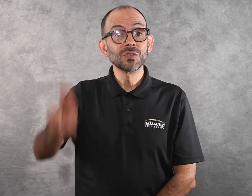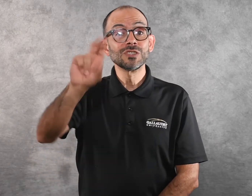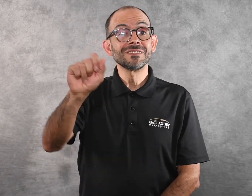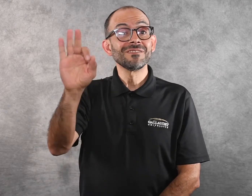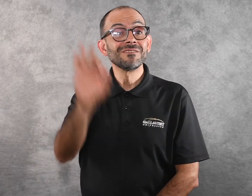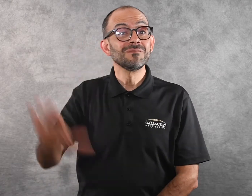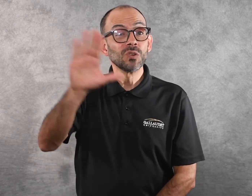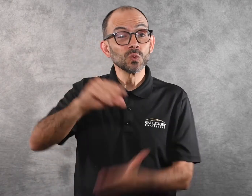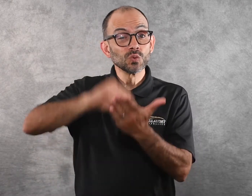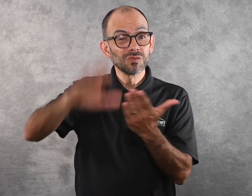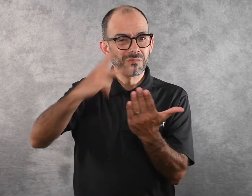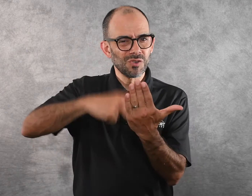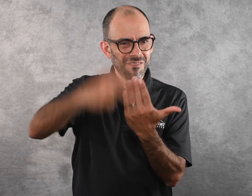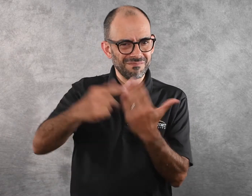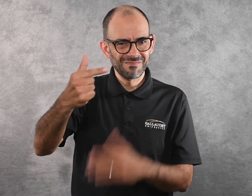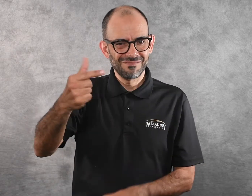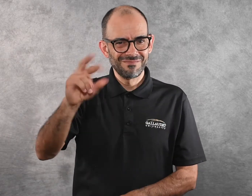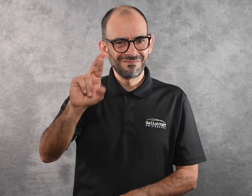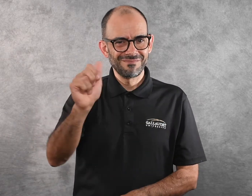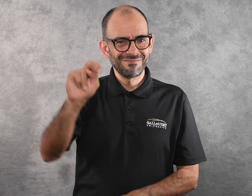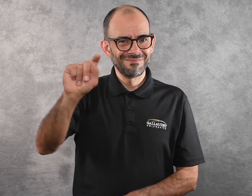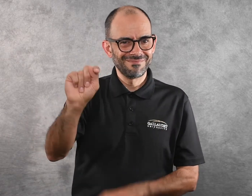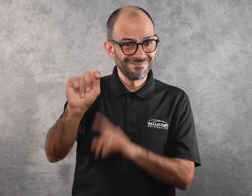A prestigious U.S. Fulbright Student Program grant